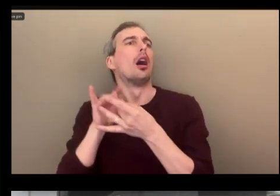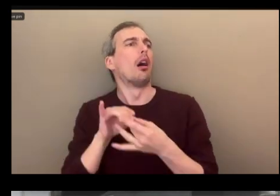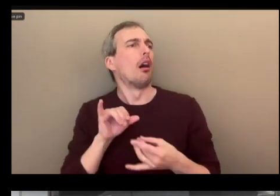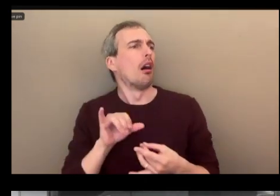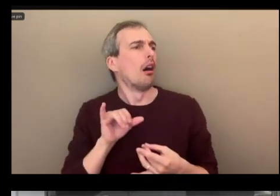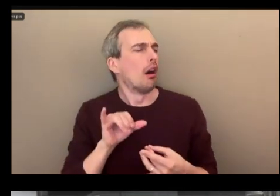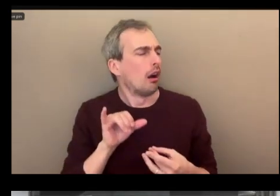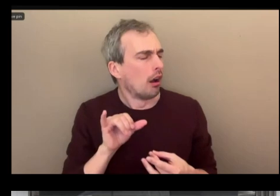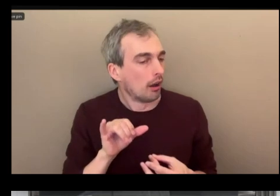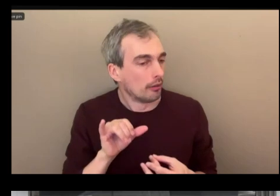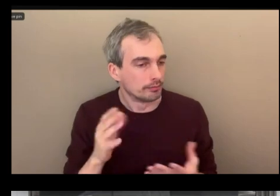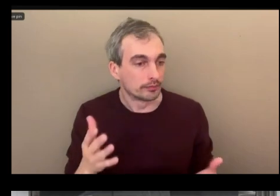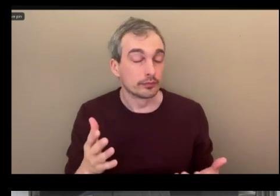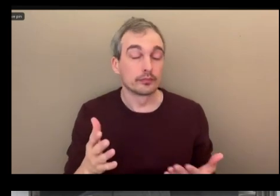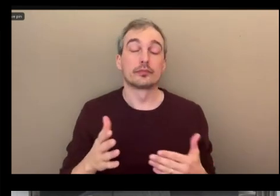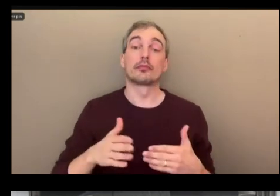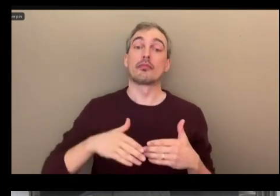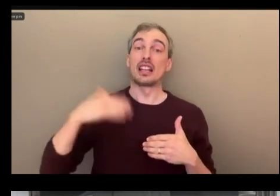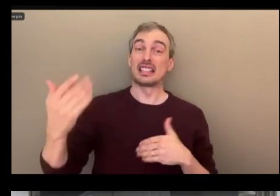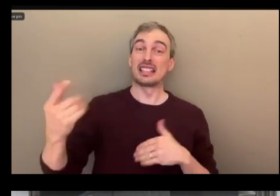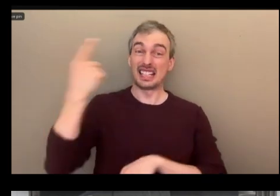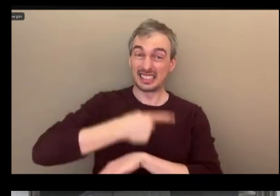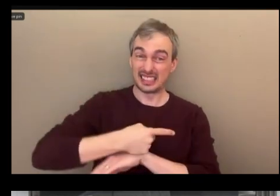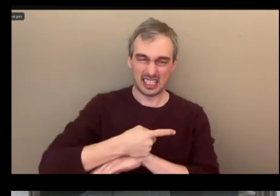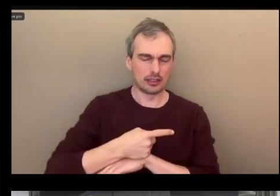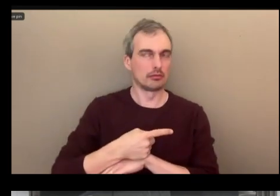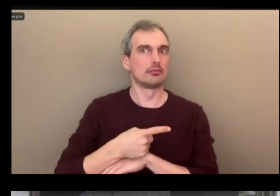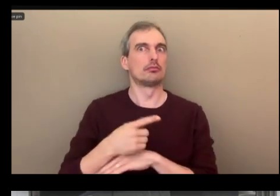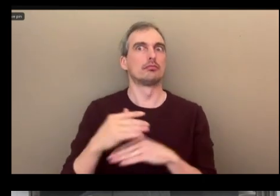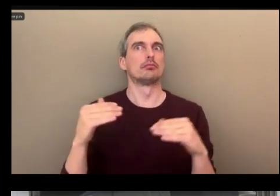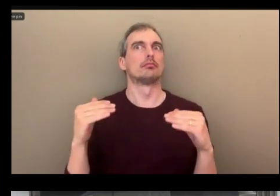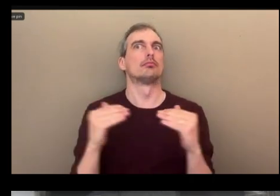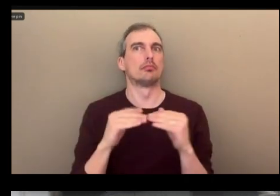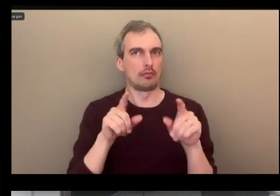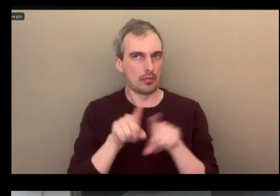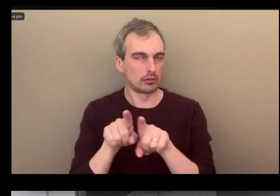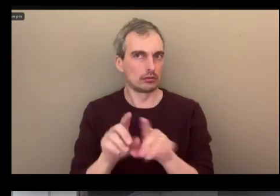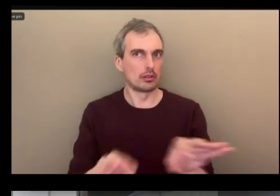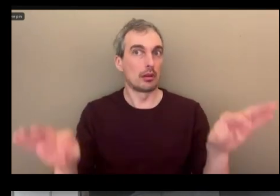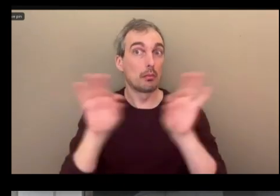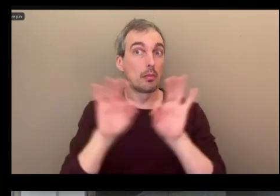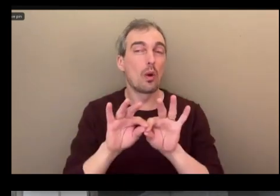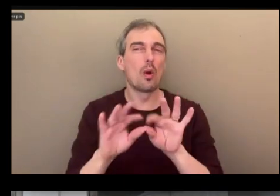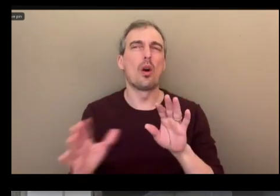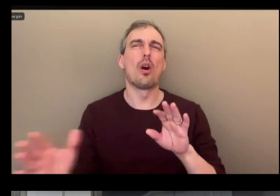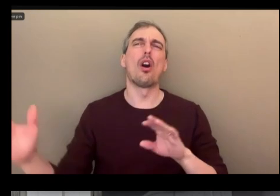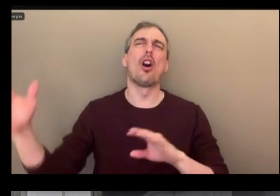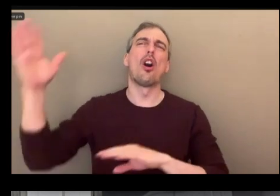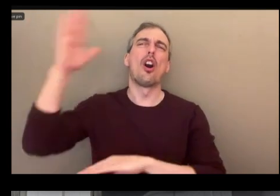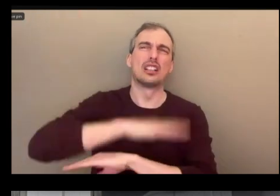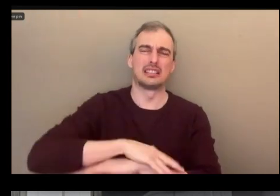It's a full day event, where we bring in leaders from pretty much every single major organization at Verizon.